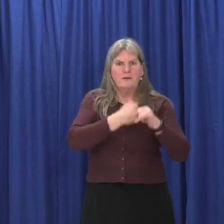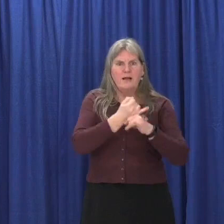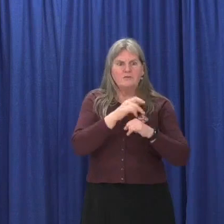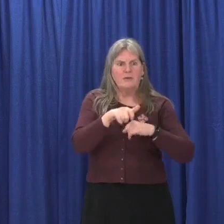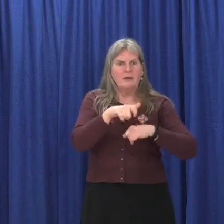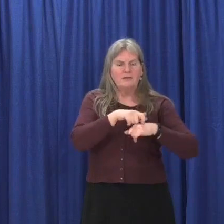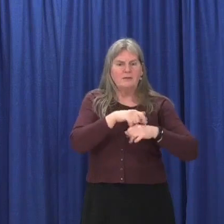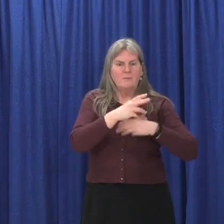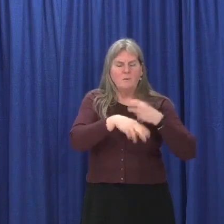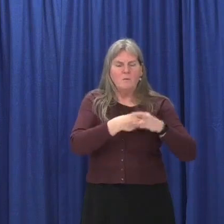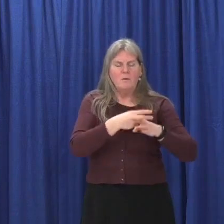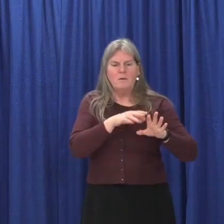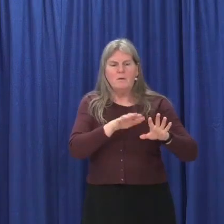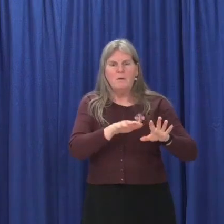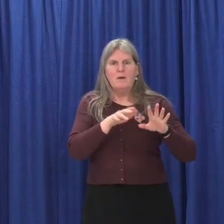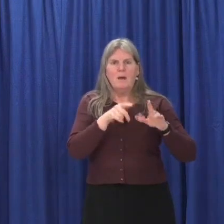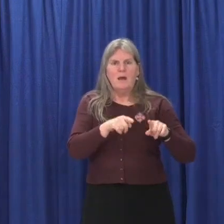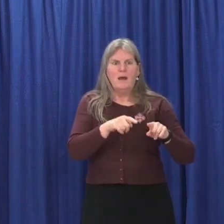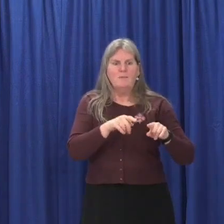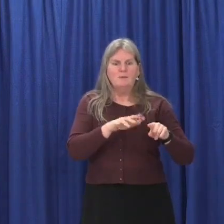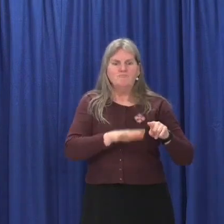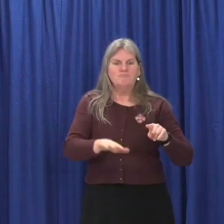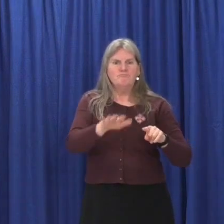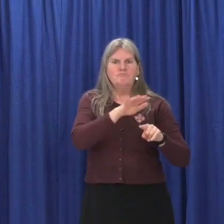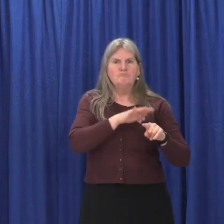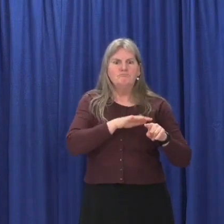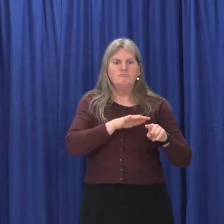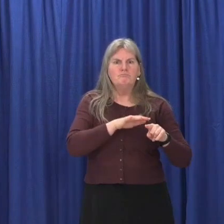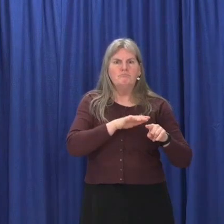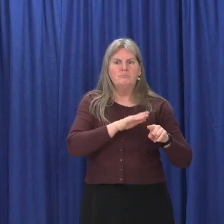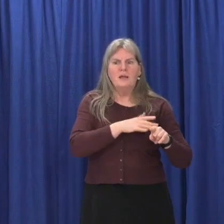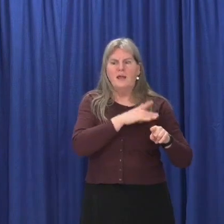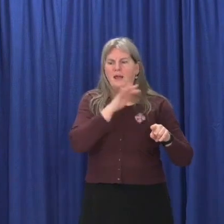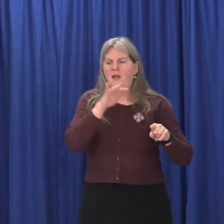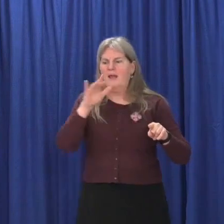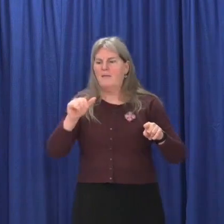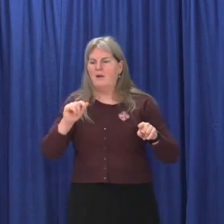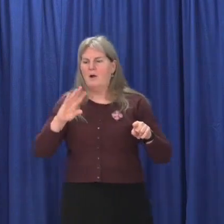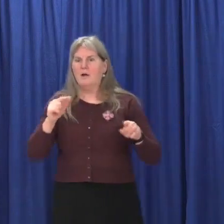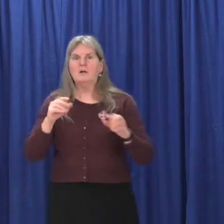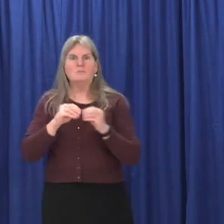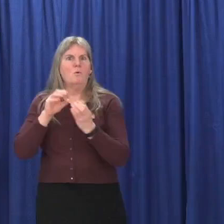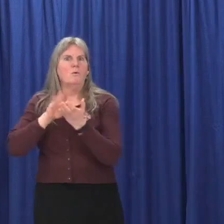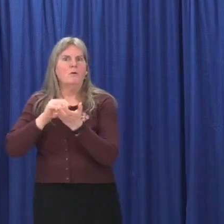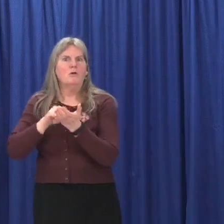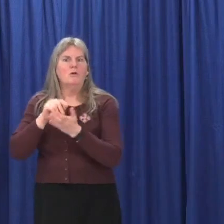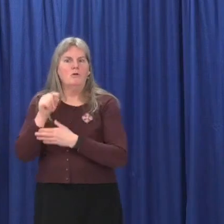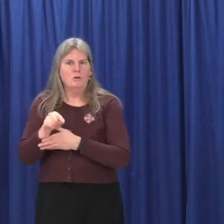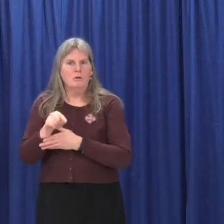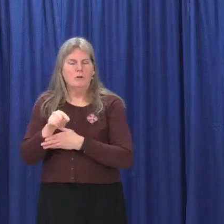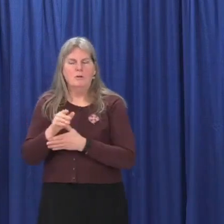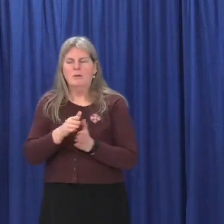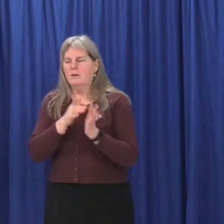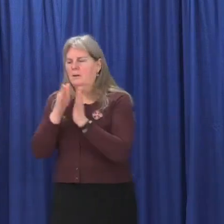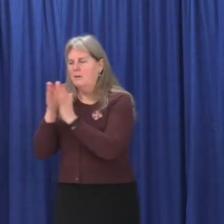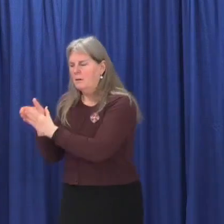right around the world. And then fast forward to August, we knew so much more, and now with Omicron of course, that's a whole other animal.